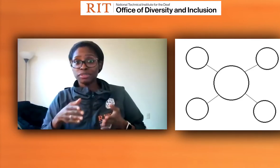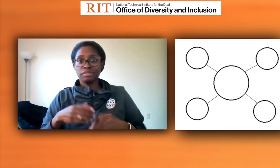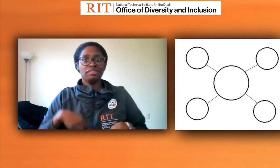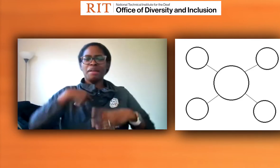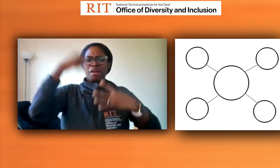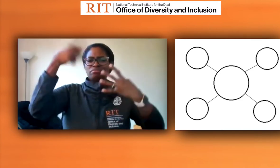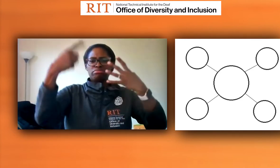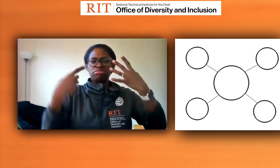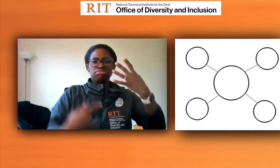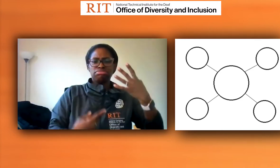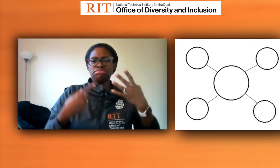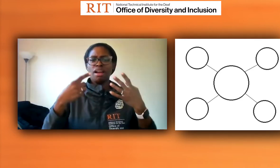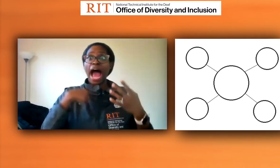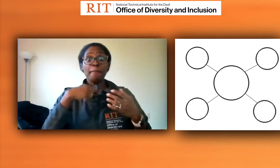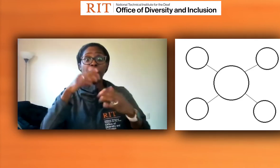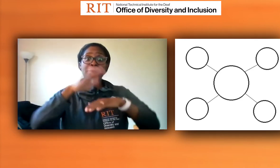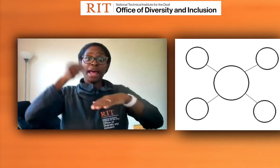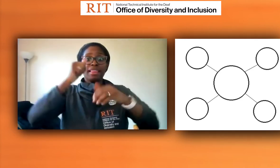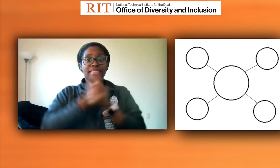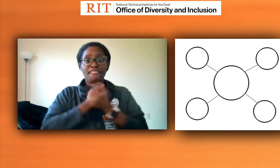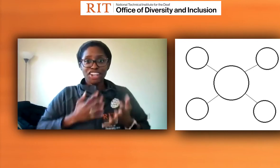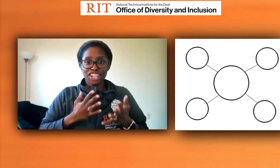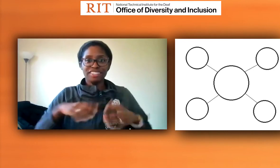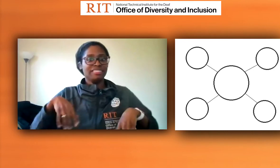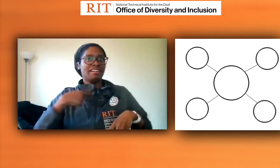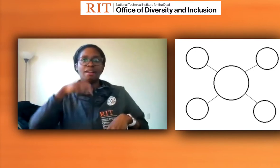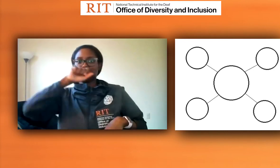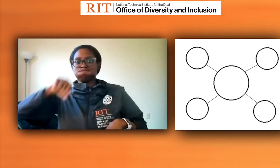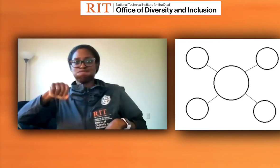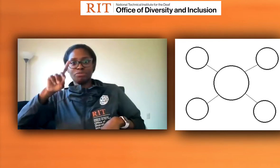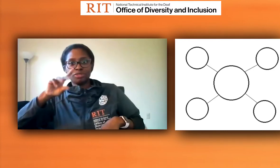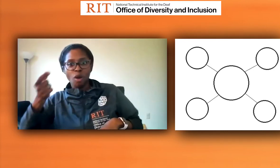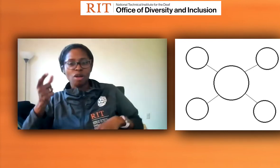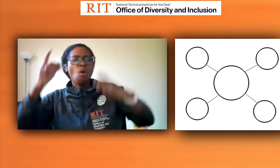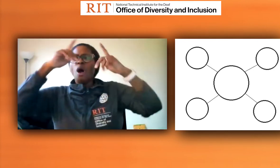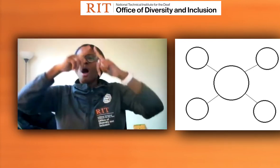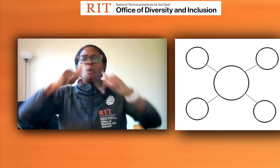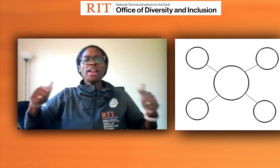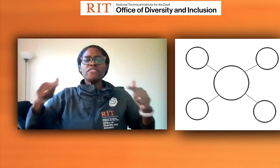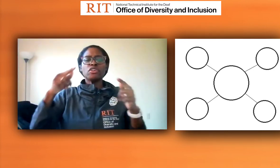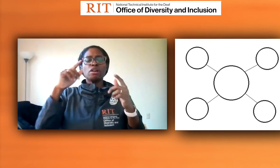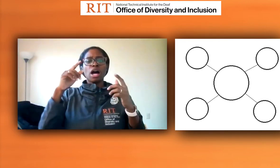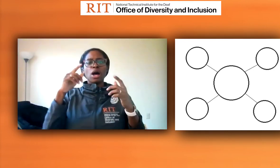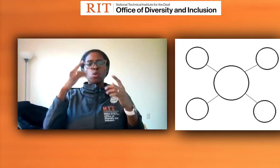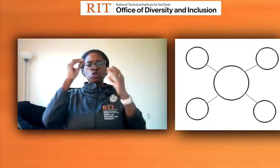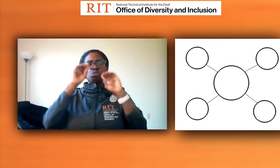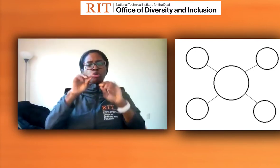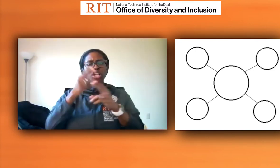I'm a dog lover or a pet lover. That might be something I put in my boxes. Whatever resonates with you.